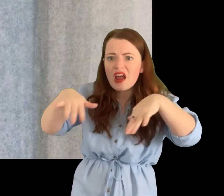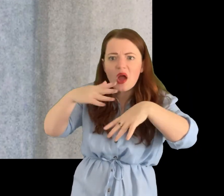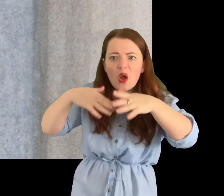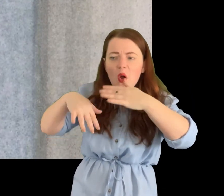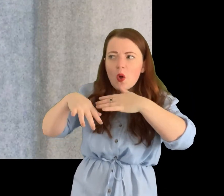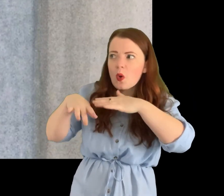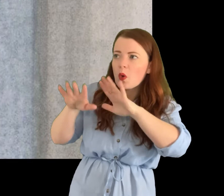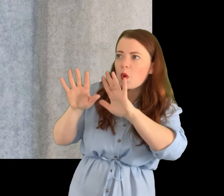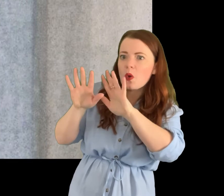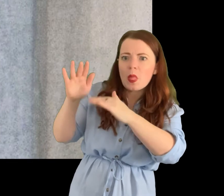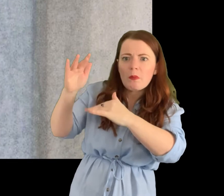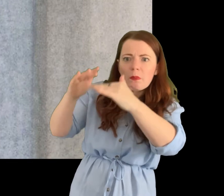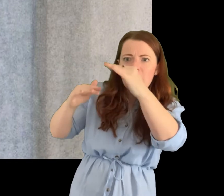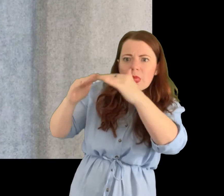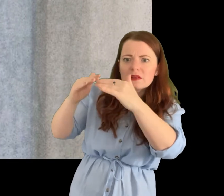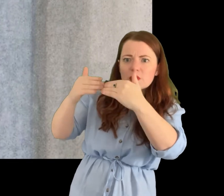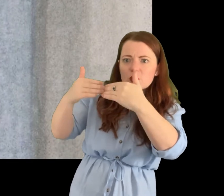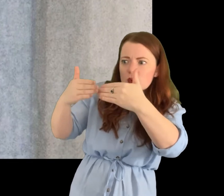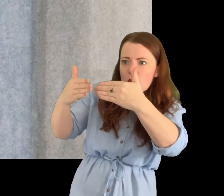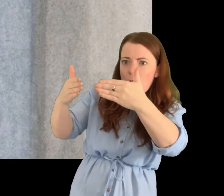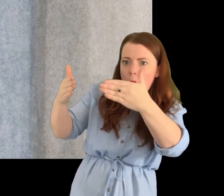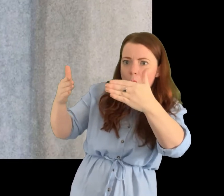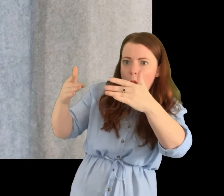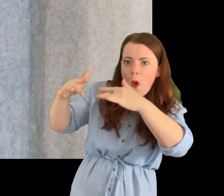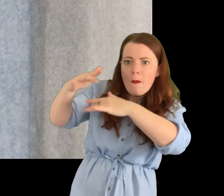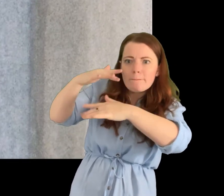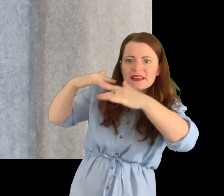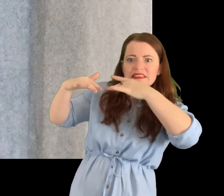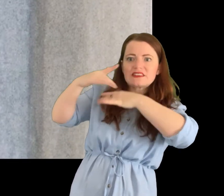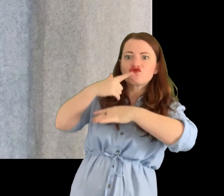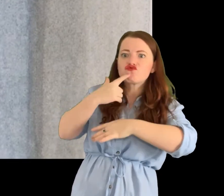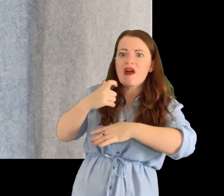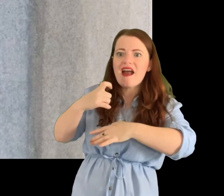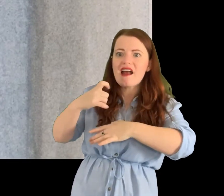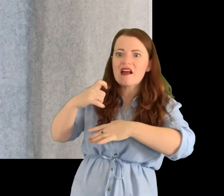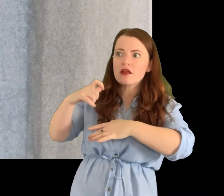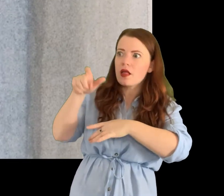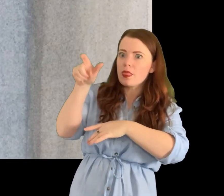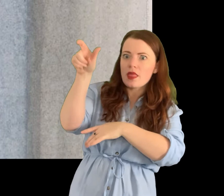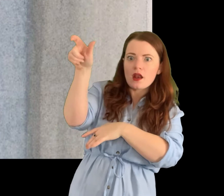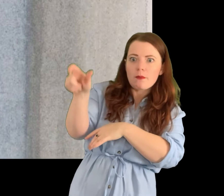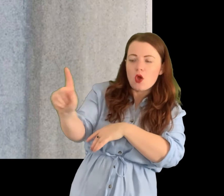A strange red mist came from the doorway And though the mist there came a figure